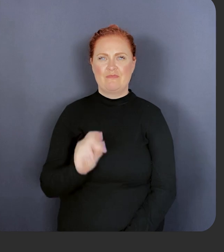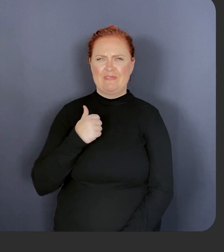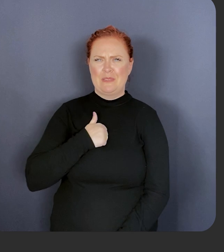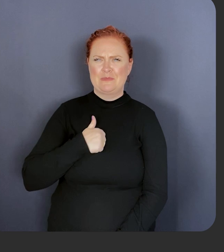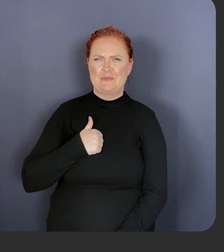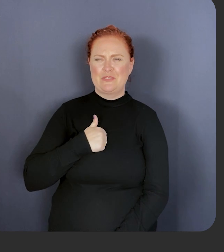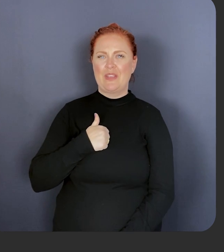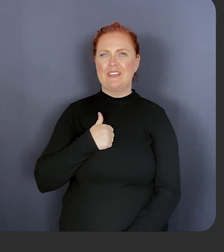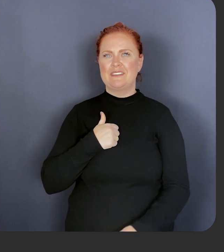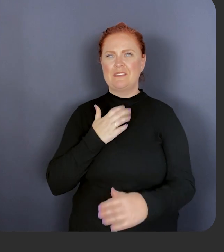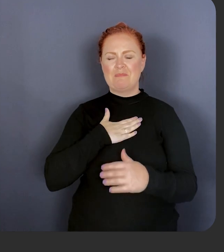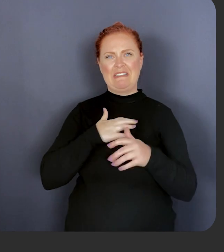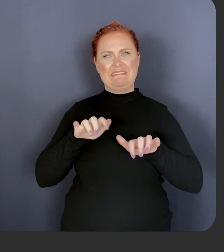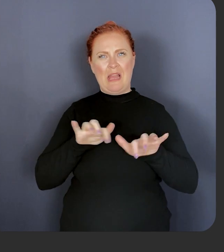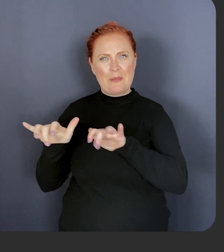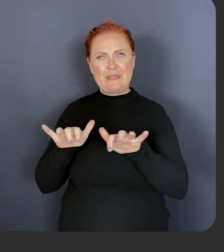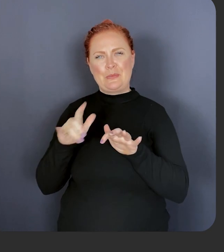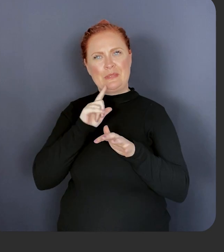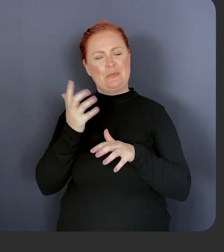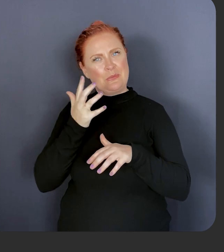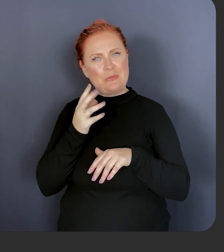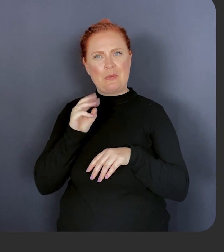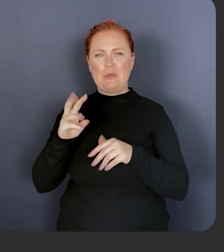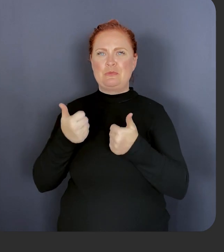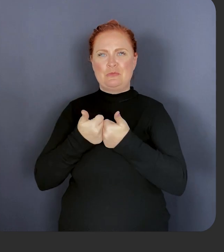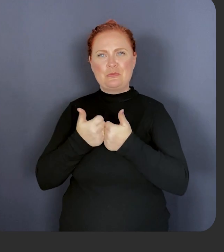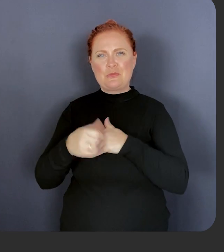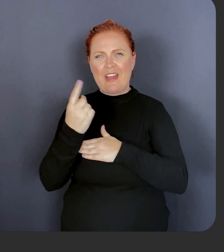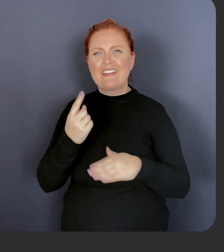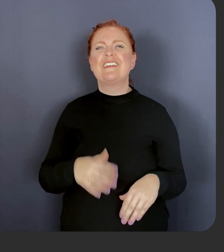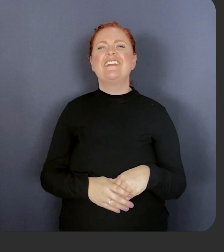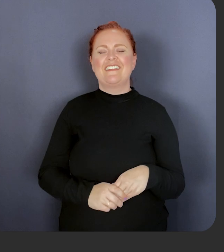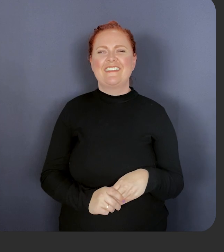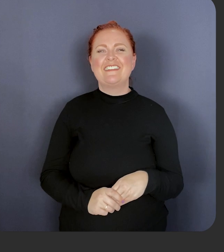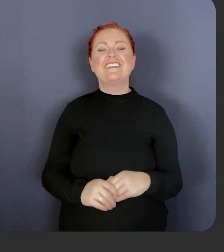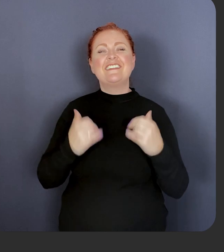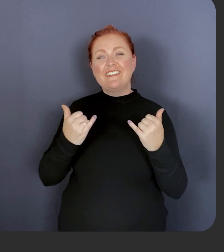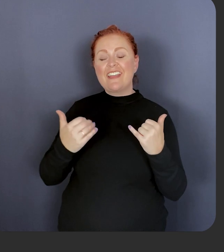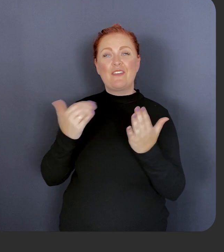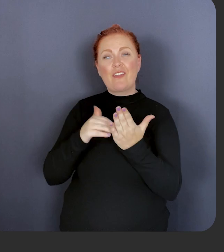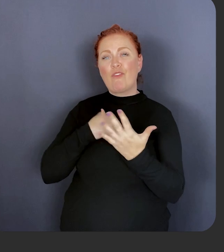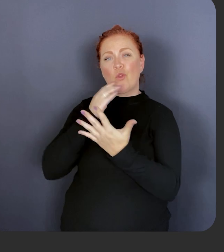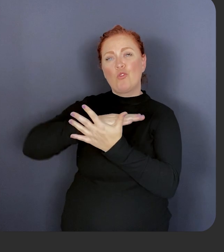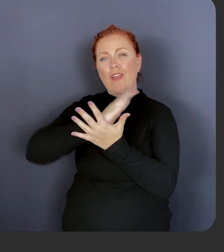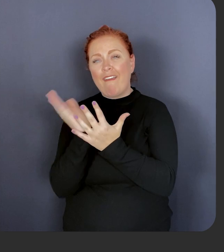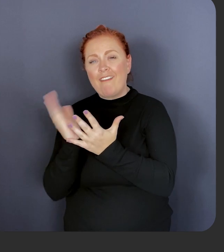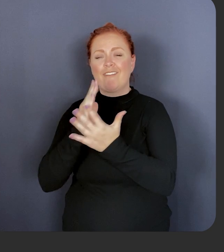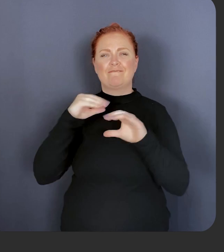Sorry, my strict typing is really getting the best of me here. So now we have just an array here of our fillings